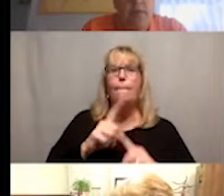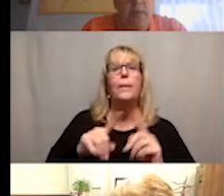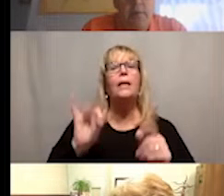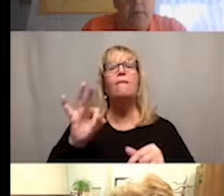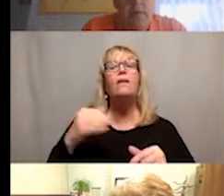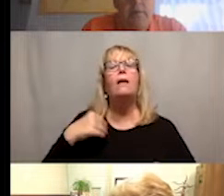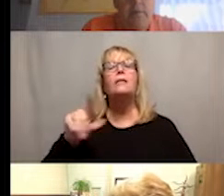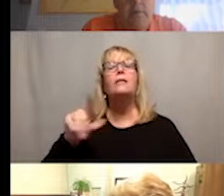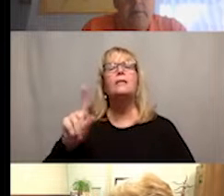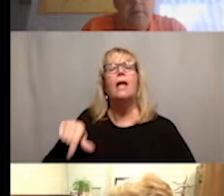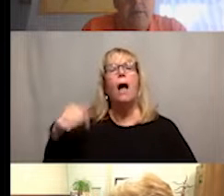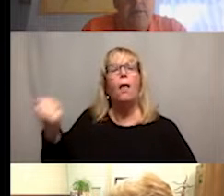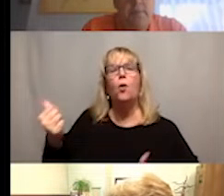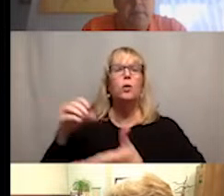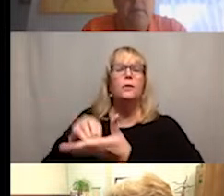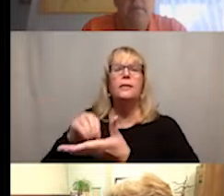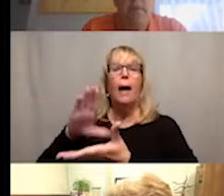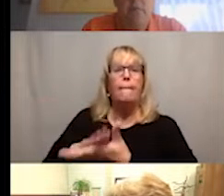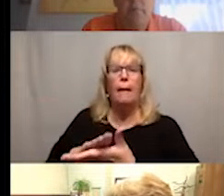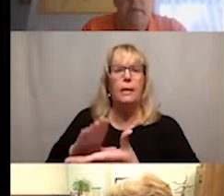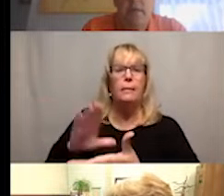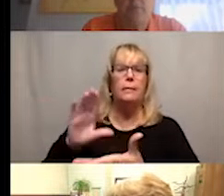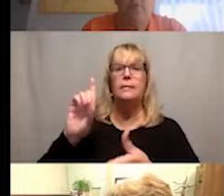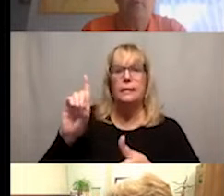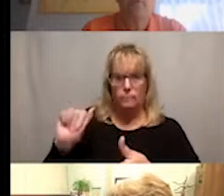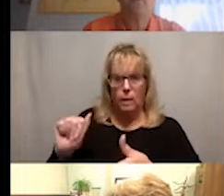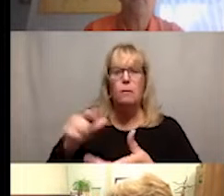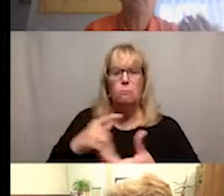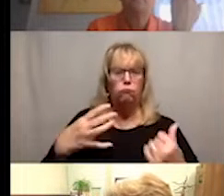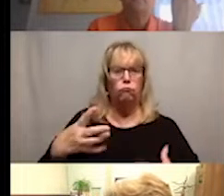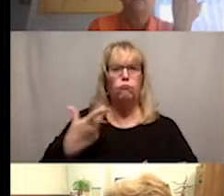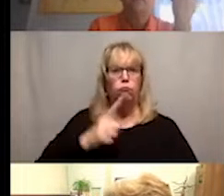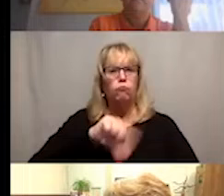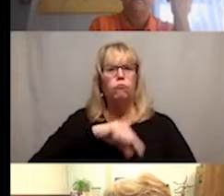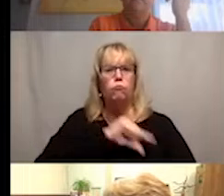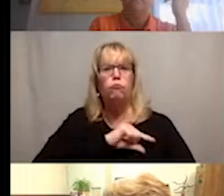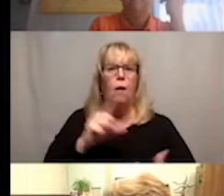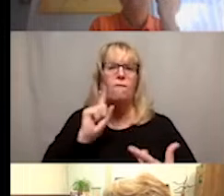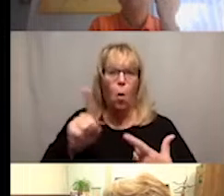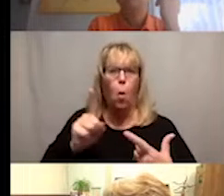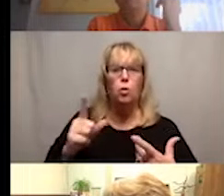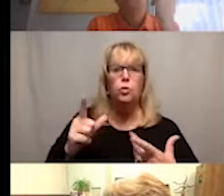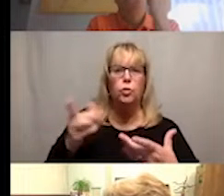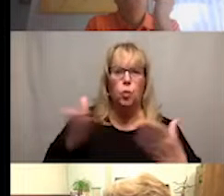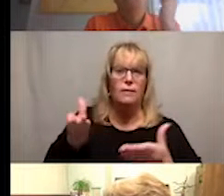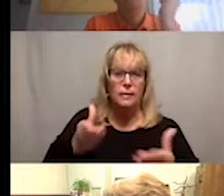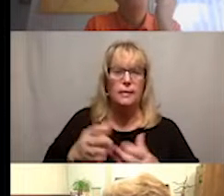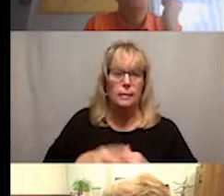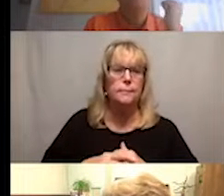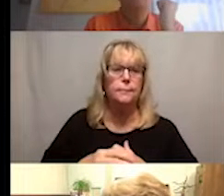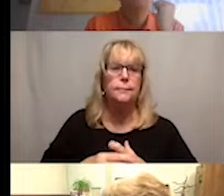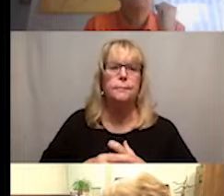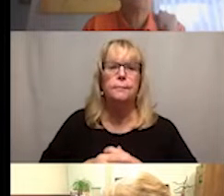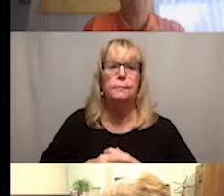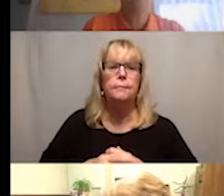documented disability they would be eligible for services um you can go on to the next slide.